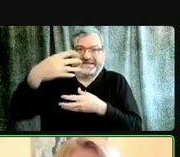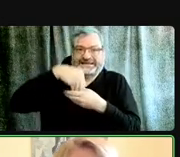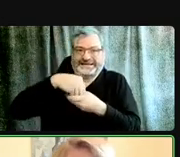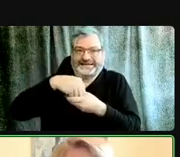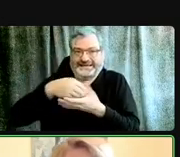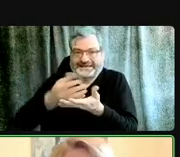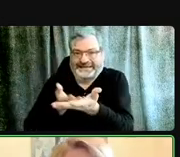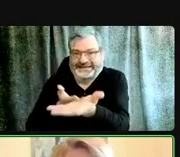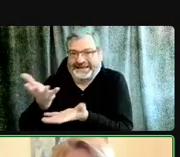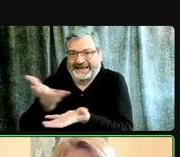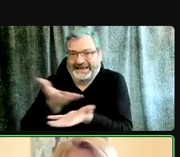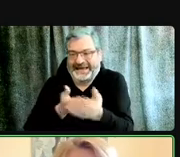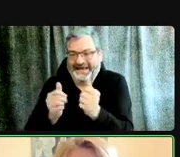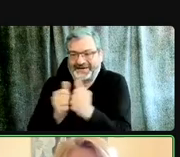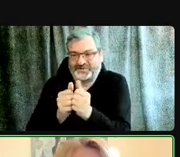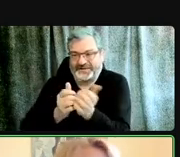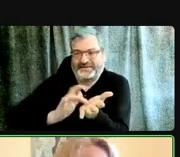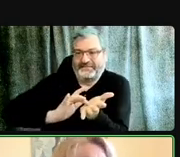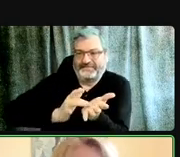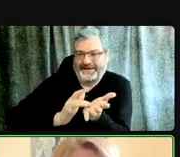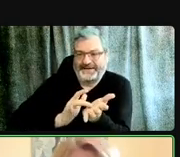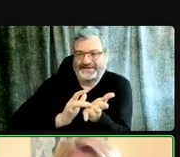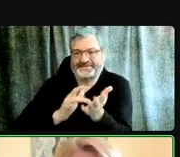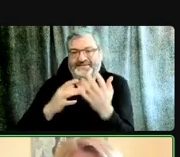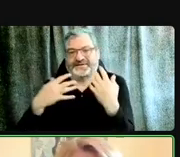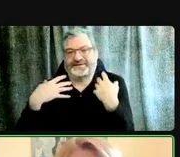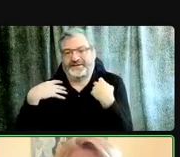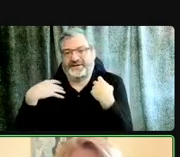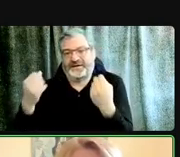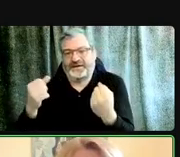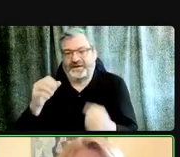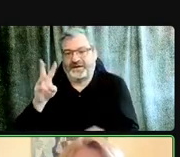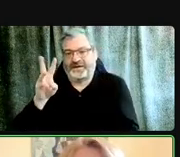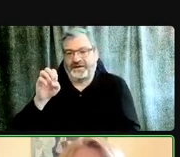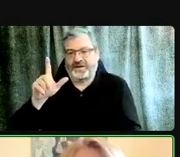medicine and wellness when that's not our area of expertise?